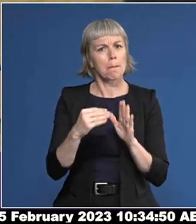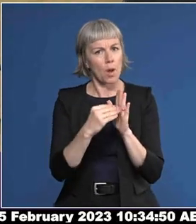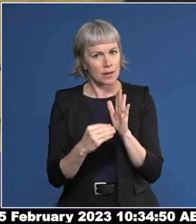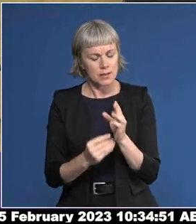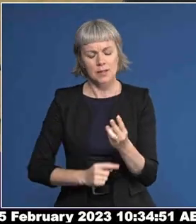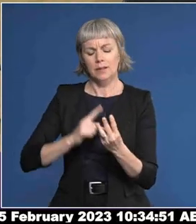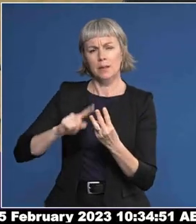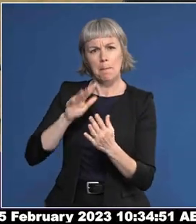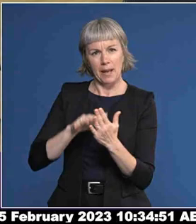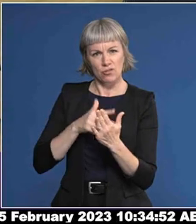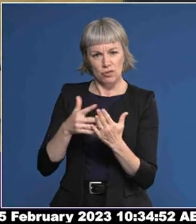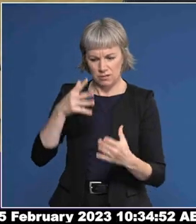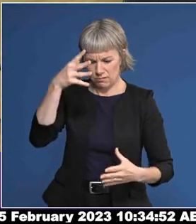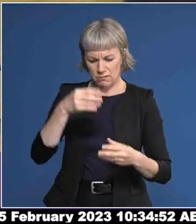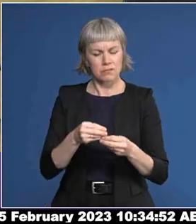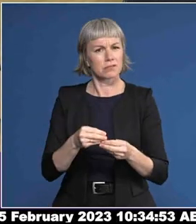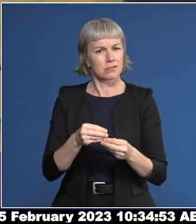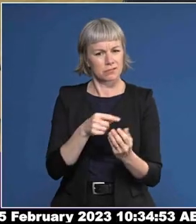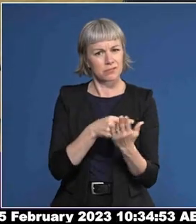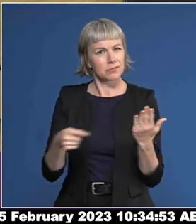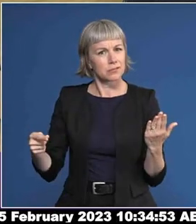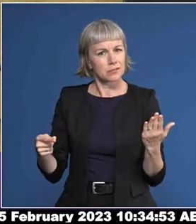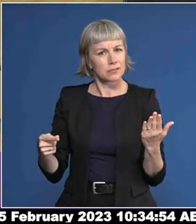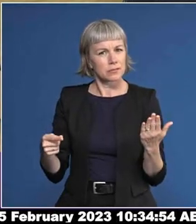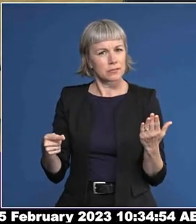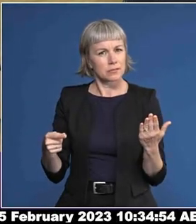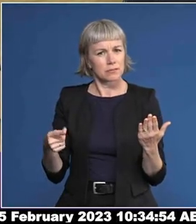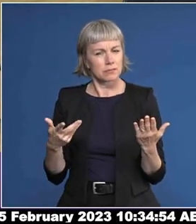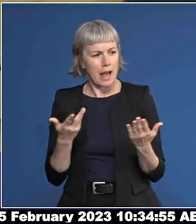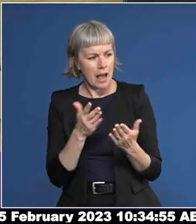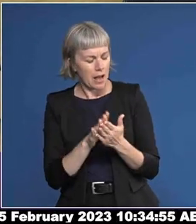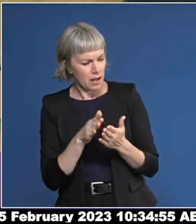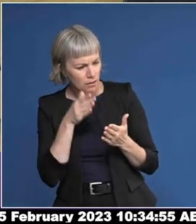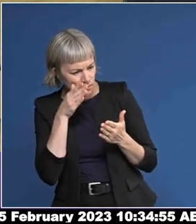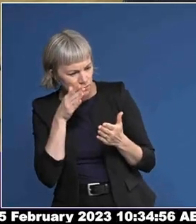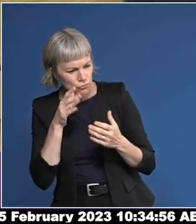training that's focused on individual support needs of the participants or